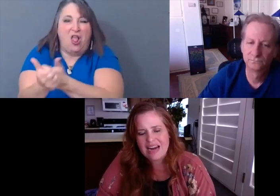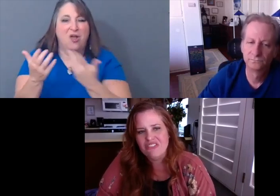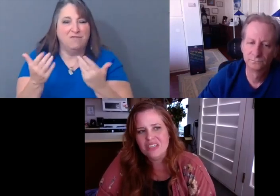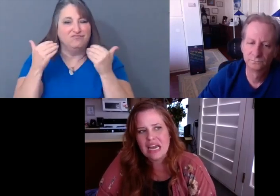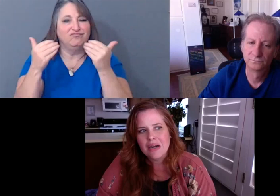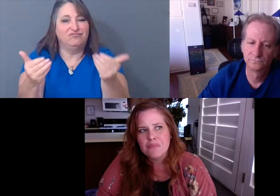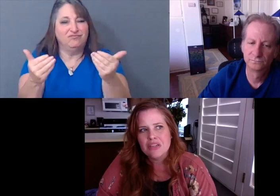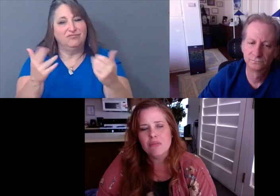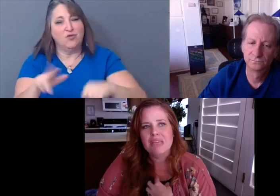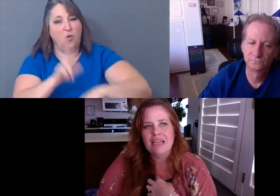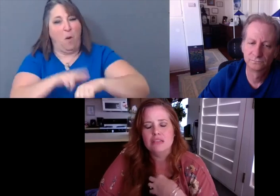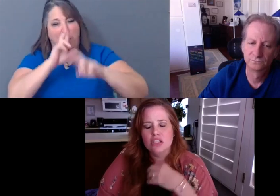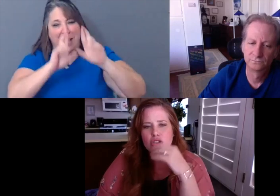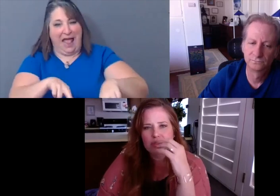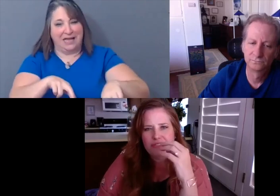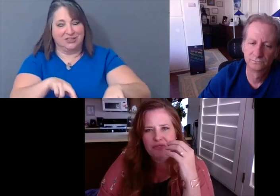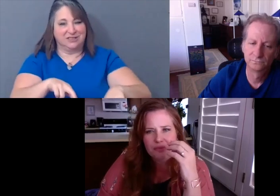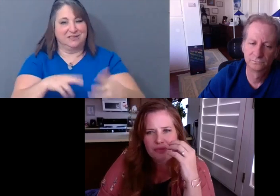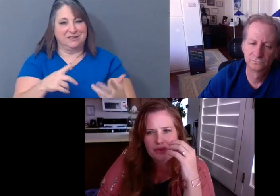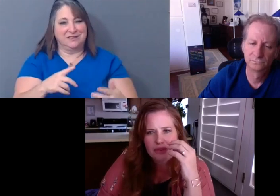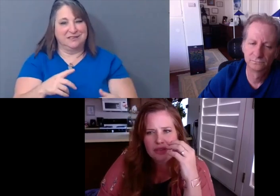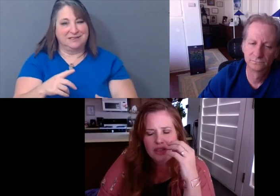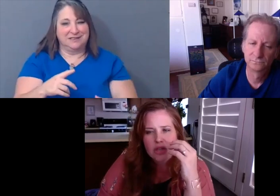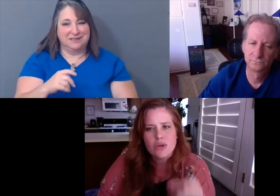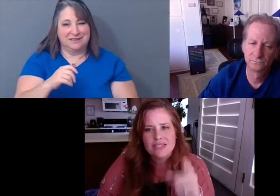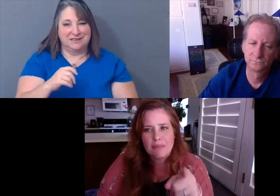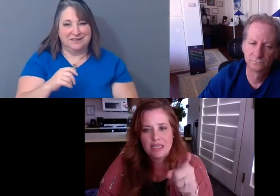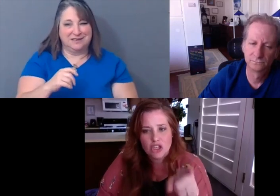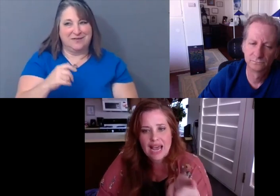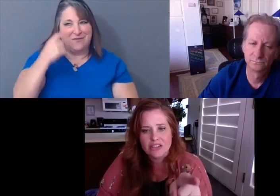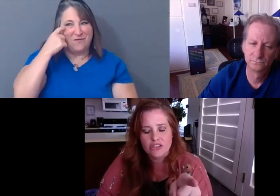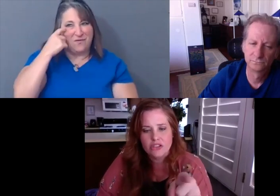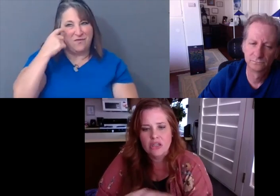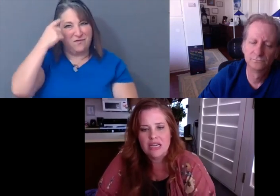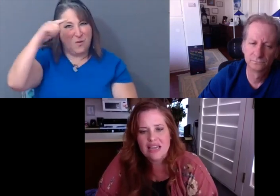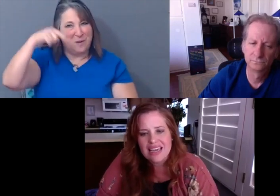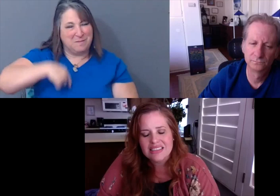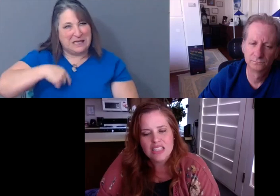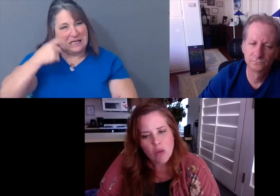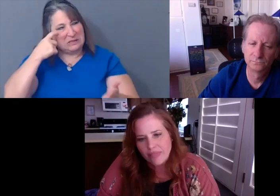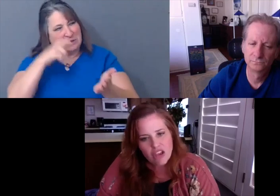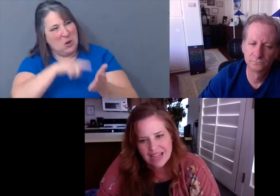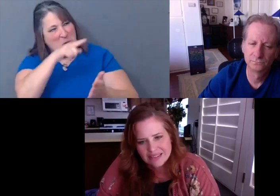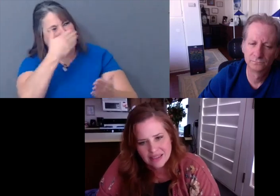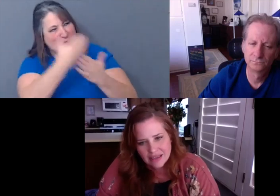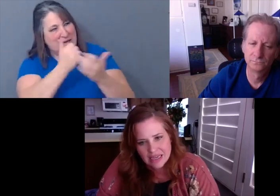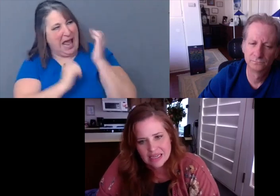And I feel like for me to notice somebody who's a good actor, it's not when they're acting,